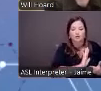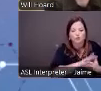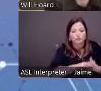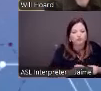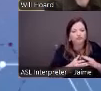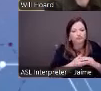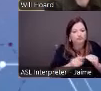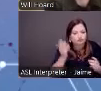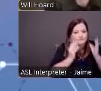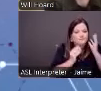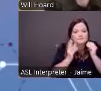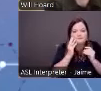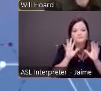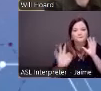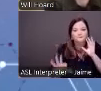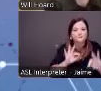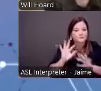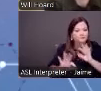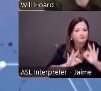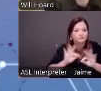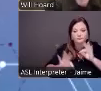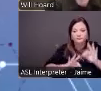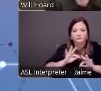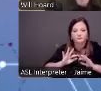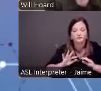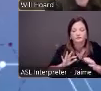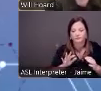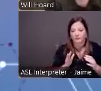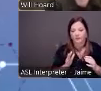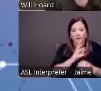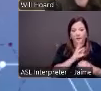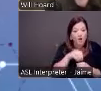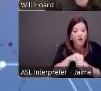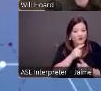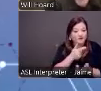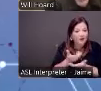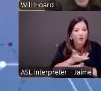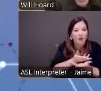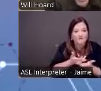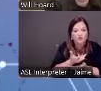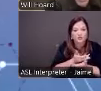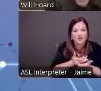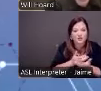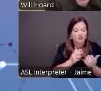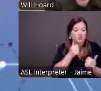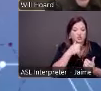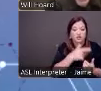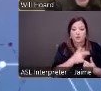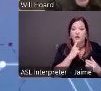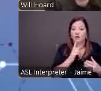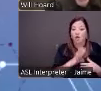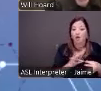and to feed the conversation with stories from the past and things, and it just